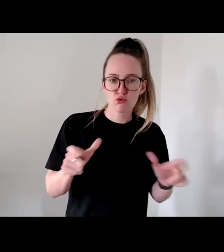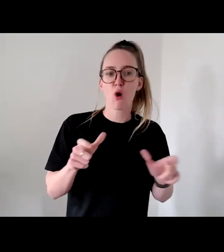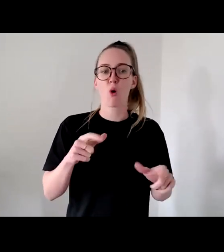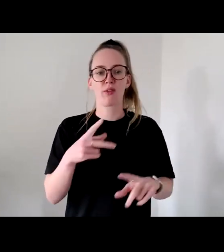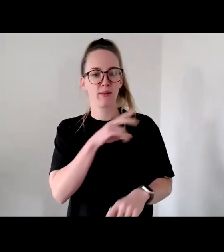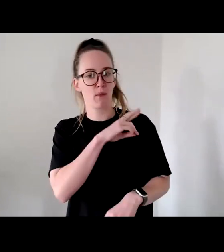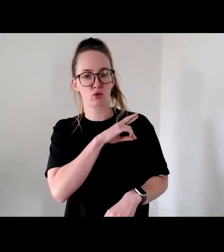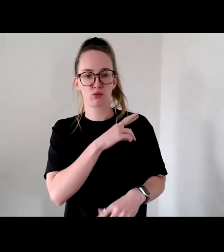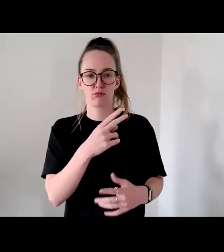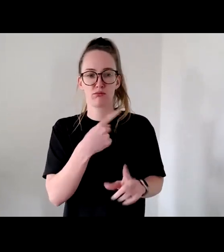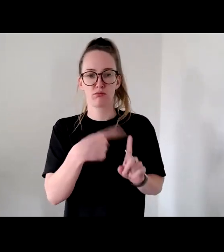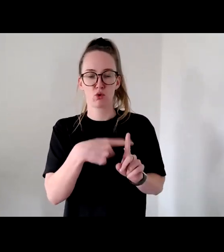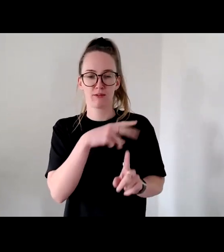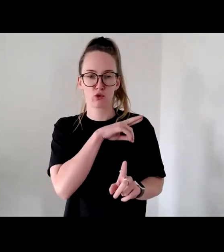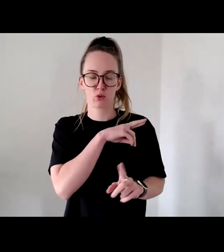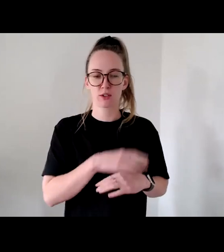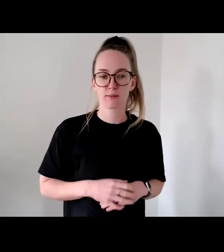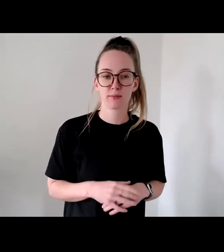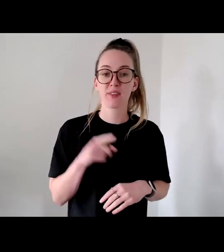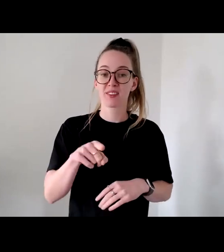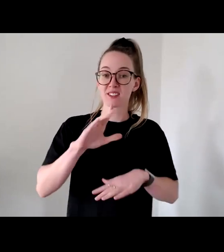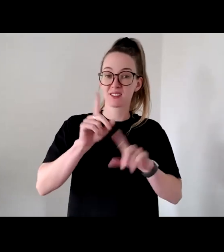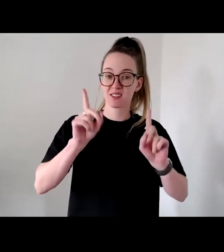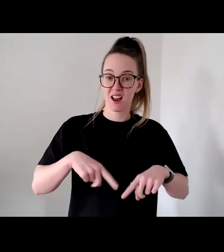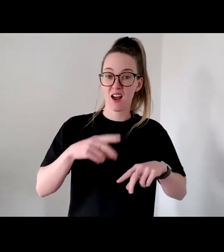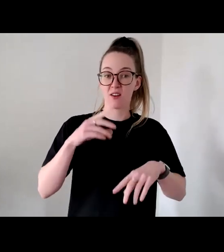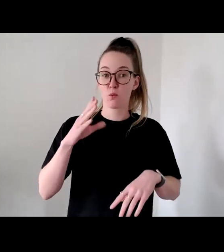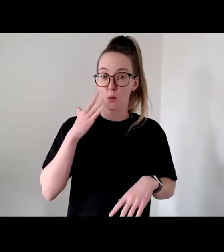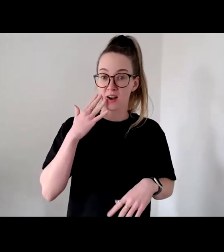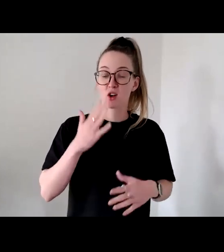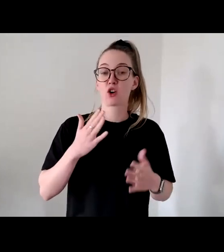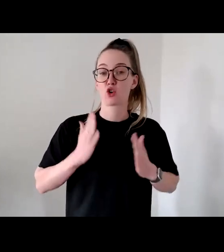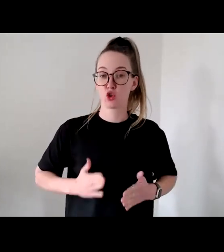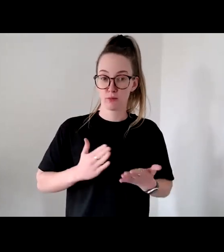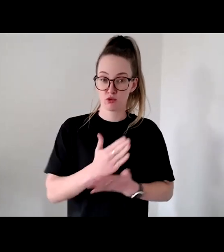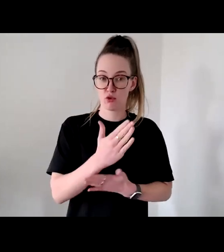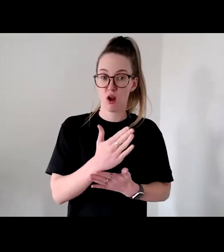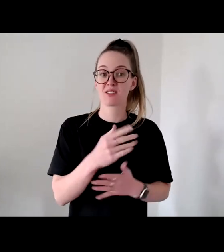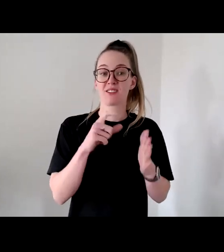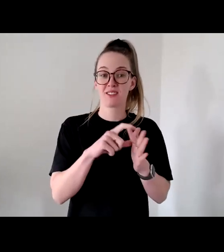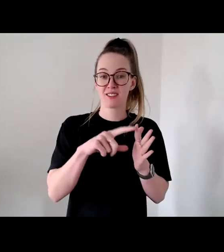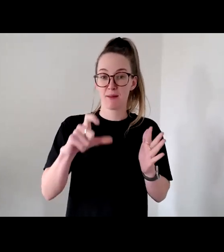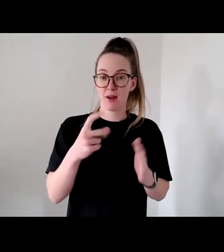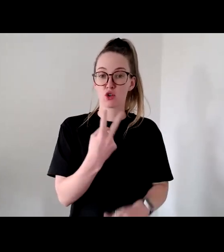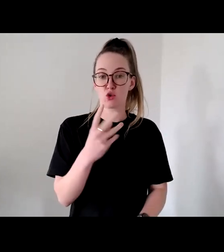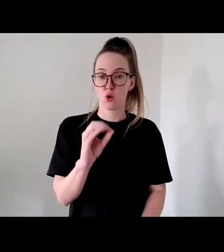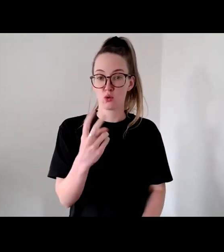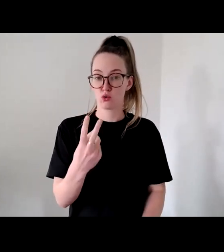commenced for the Human Rights Commission on December 2023, and include powers to conduct